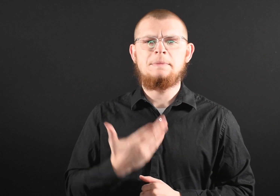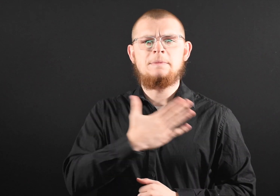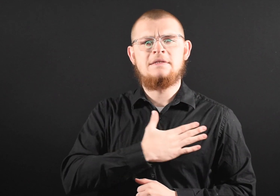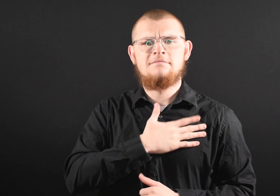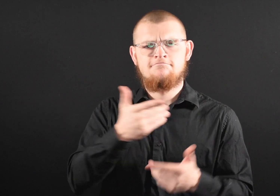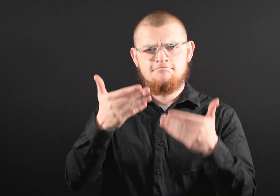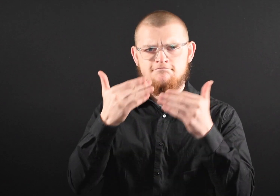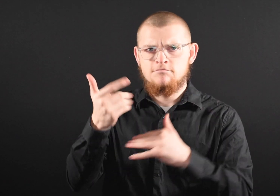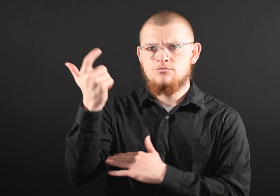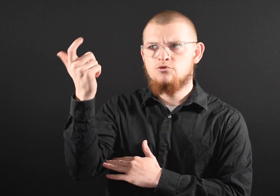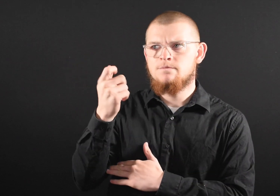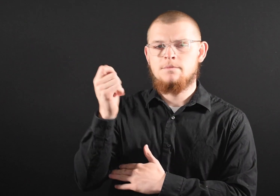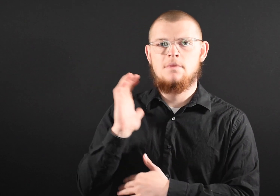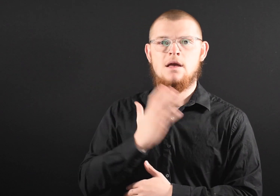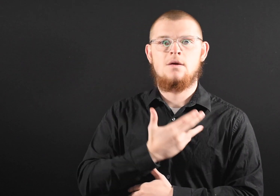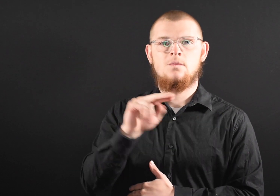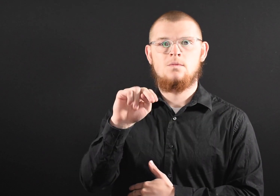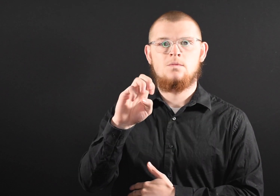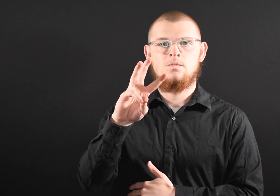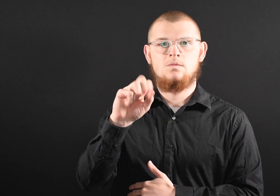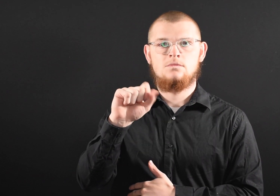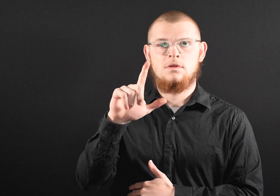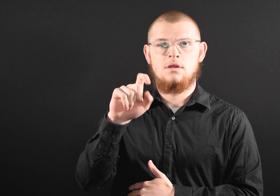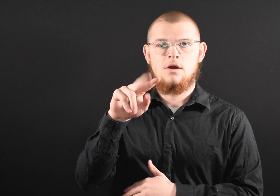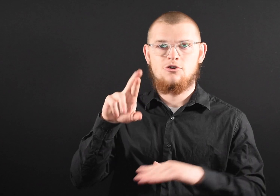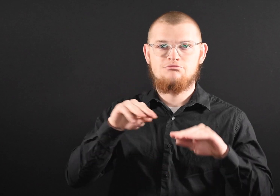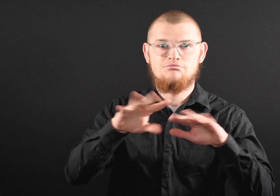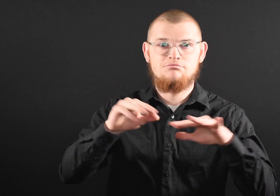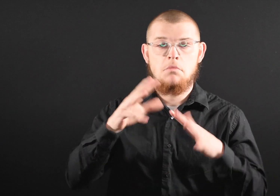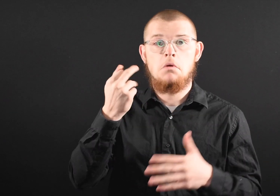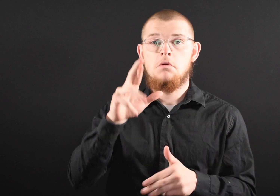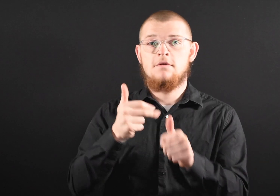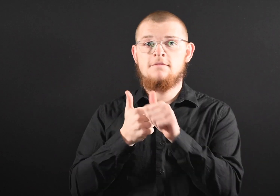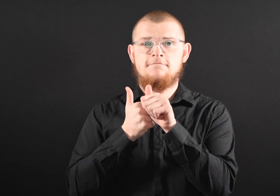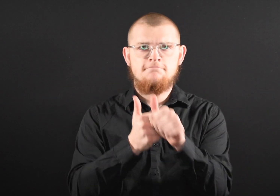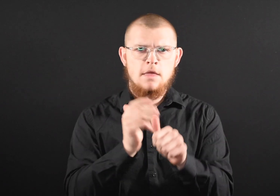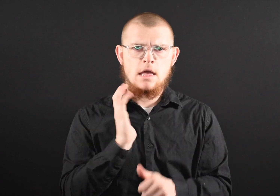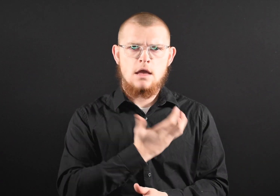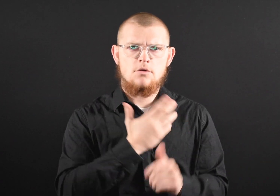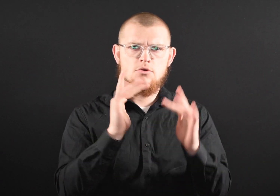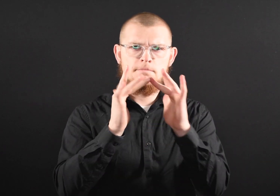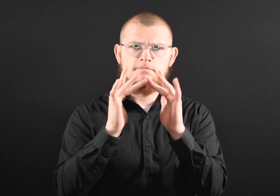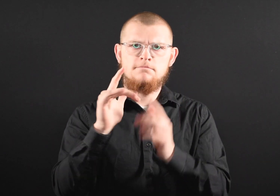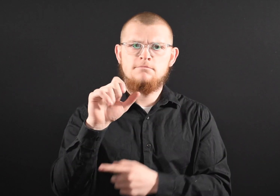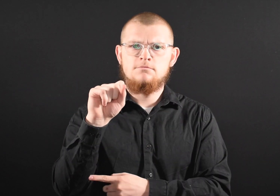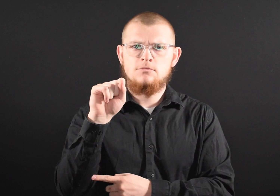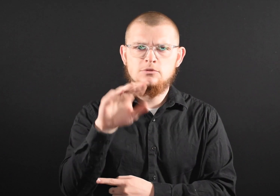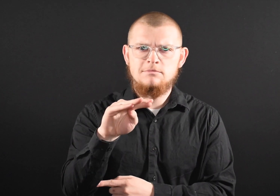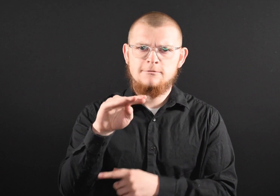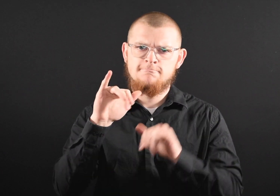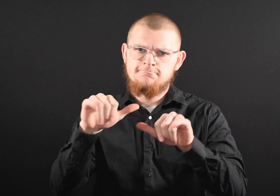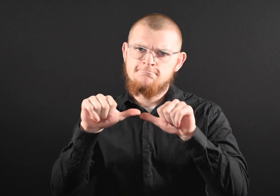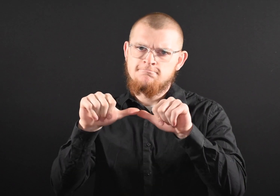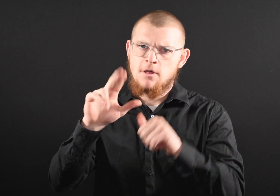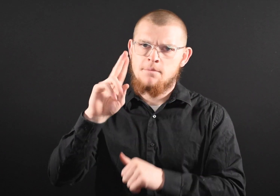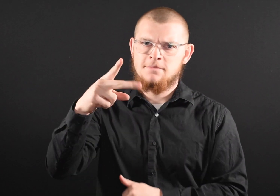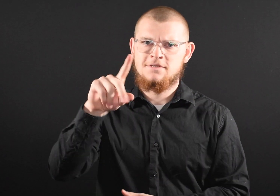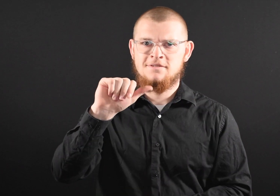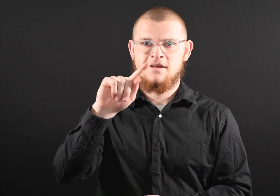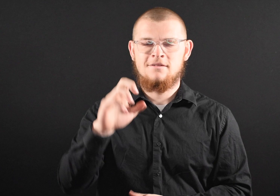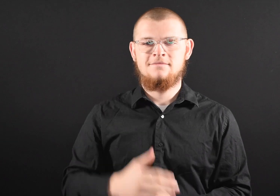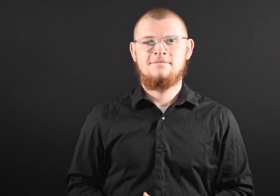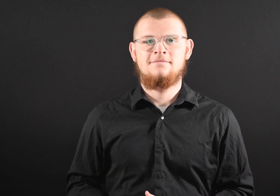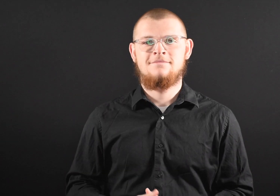Please subscribe to our newsletters or follow our website and social media to stay up to date.